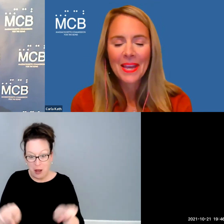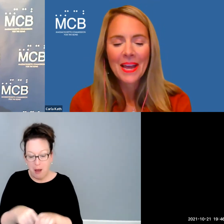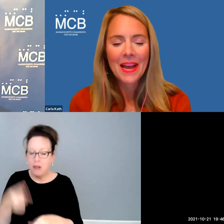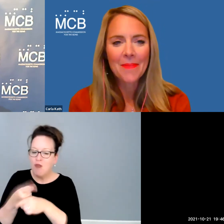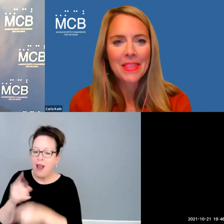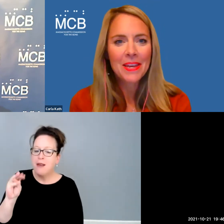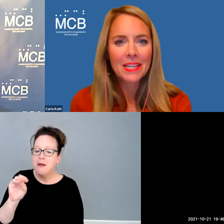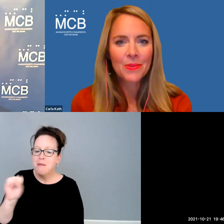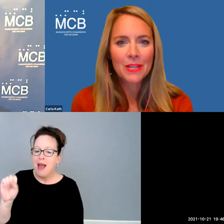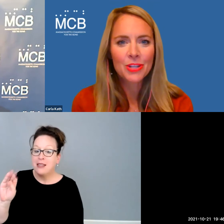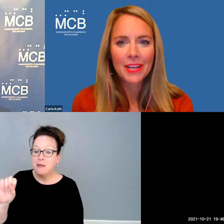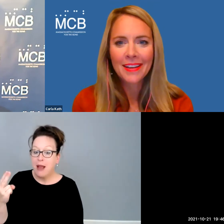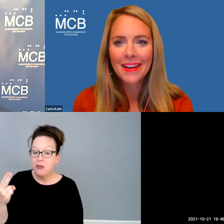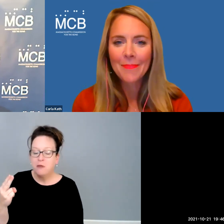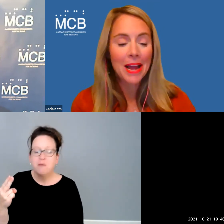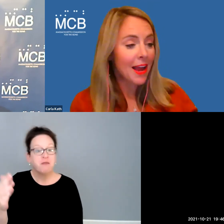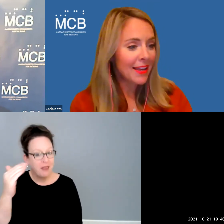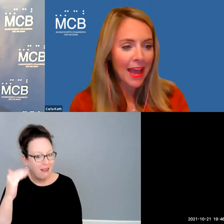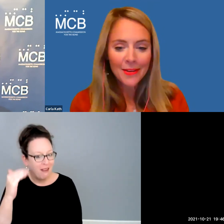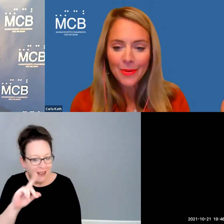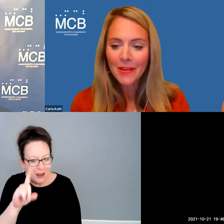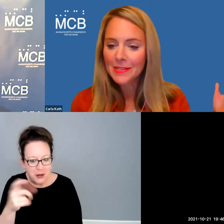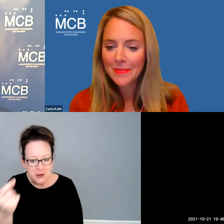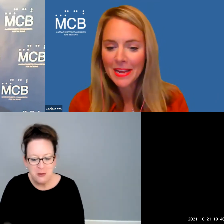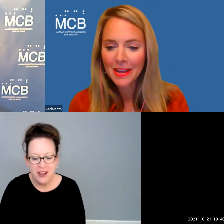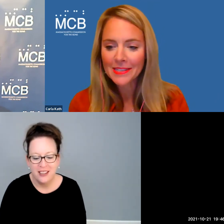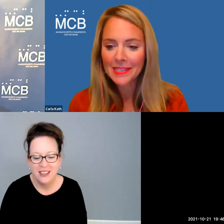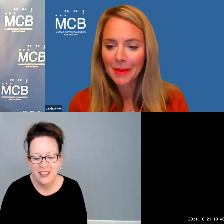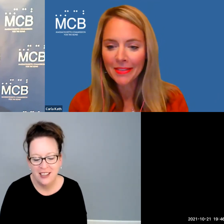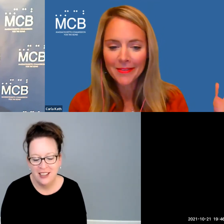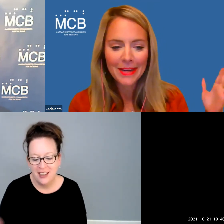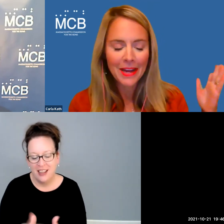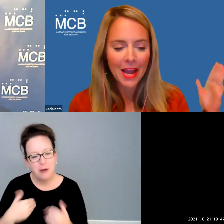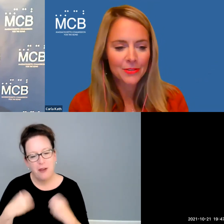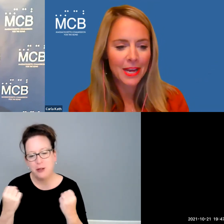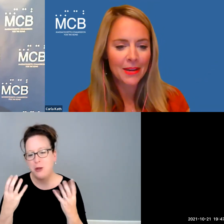Carla Kath: And the next question um, again we've had so many events this month we actually